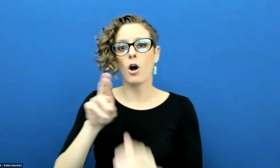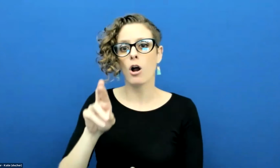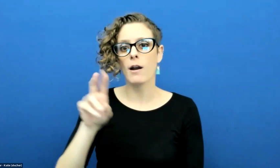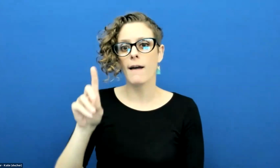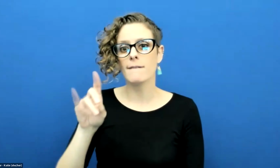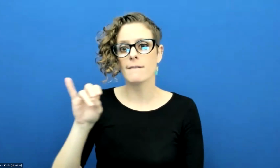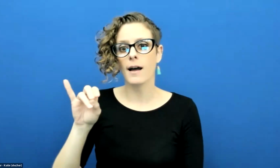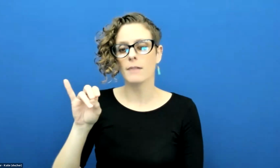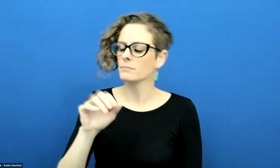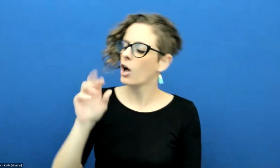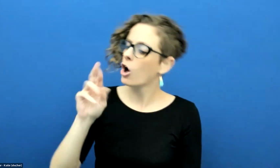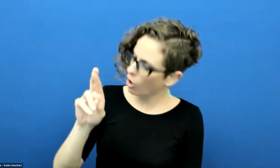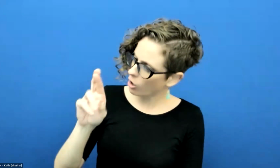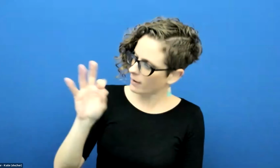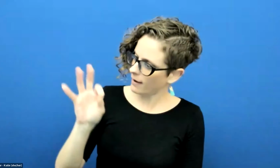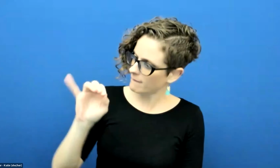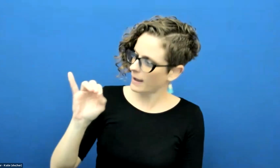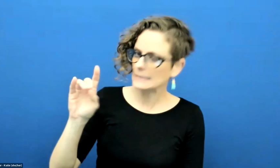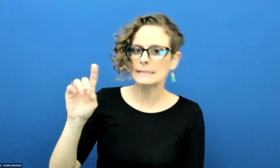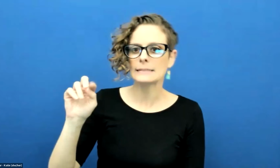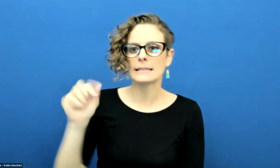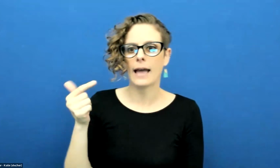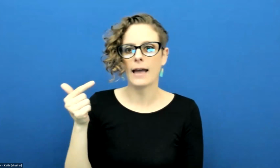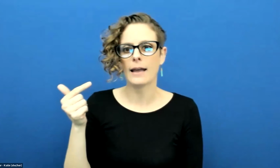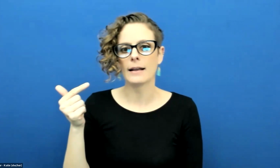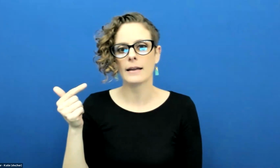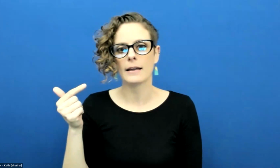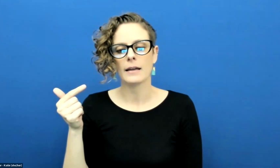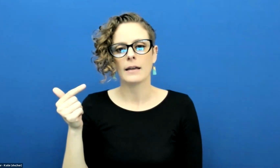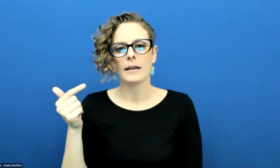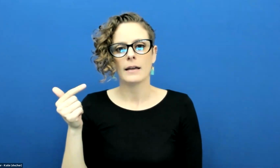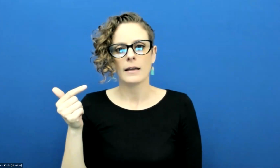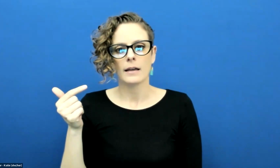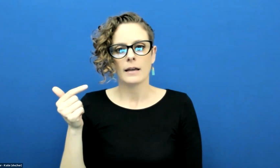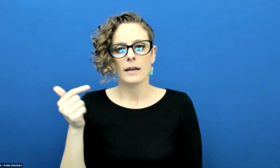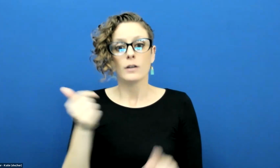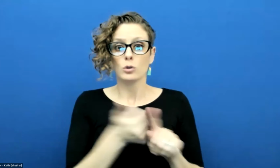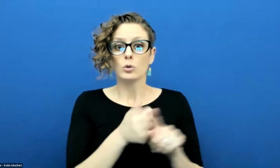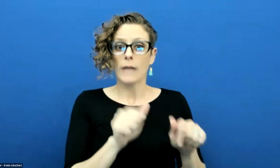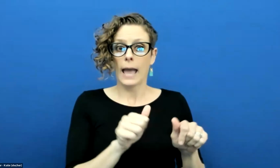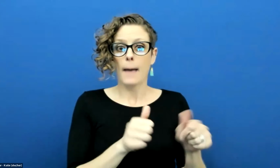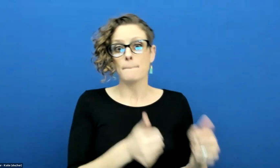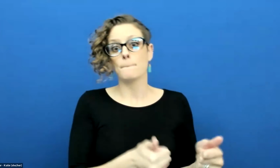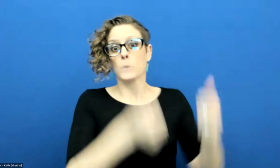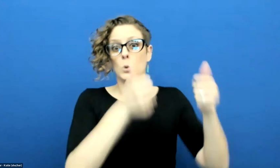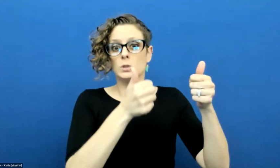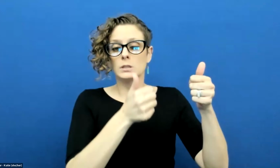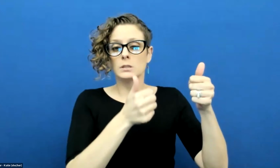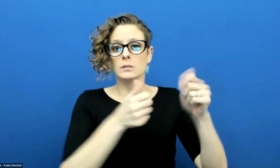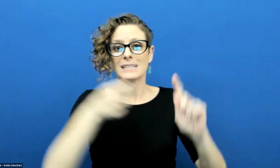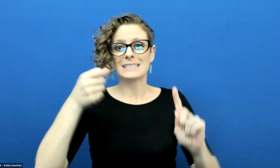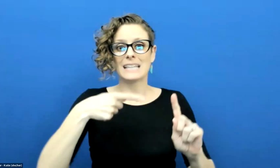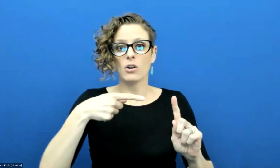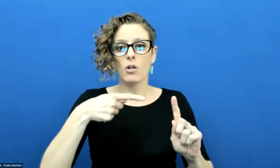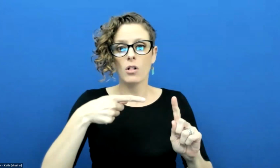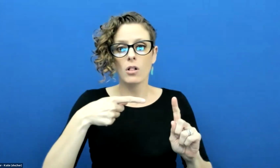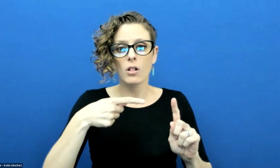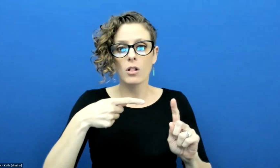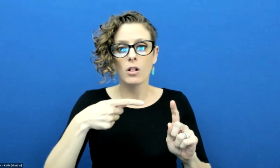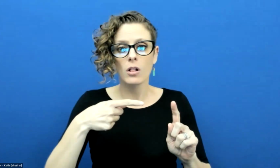and you can boost the signal and get a different like a really thick card that will make the range